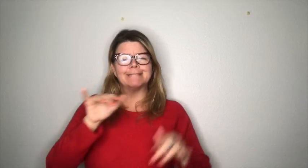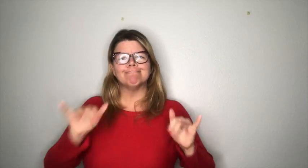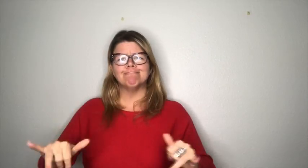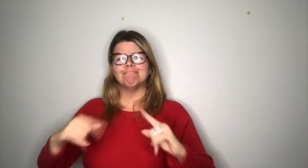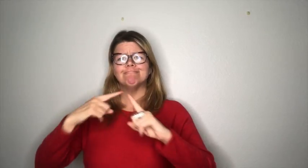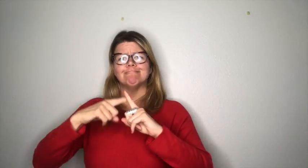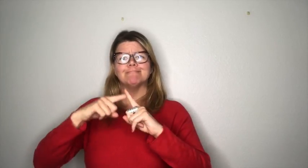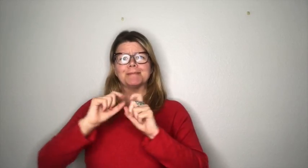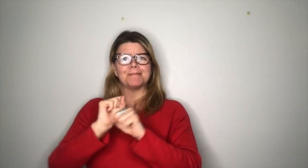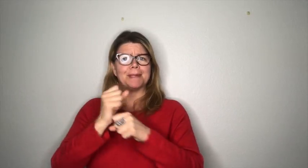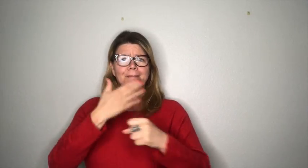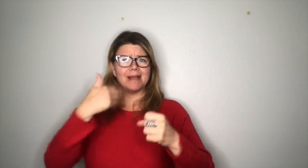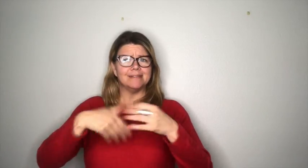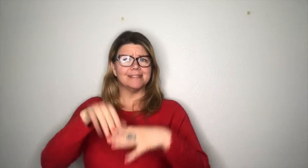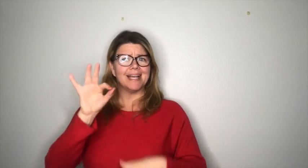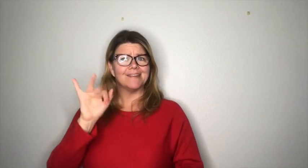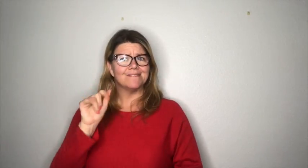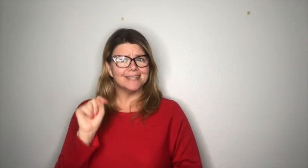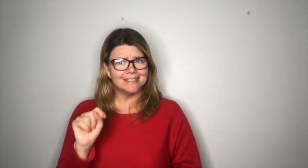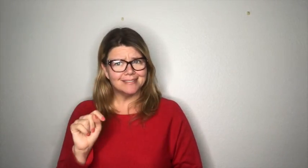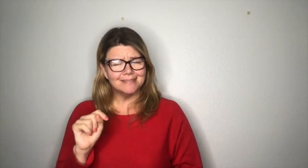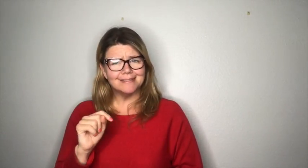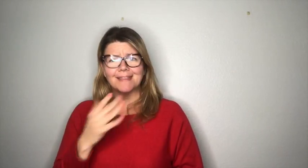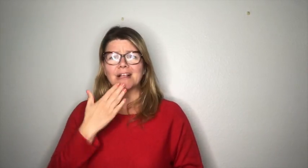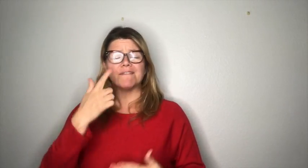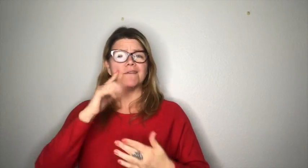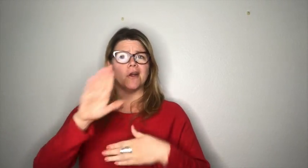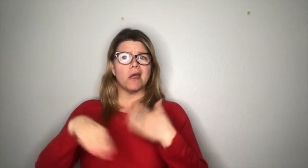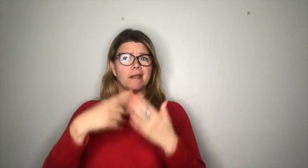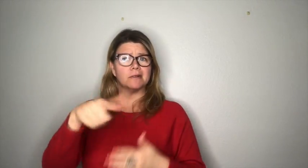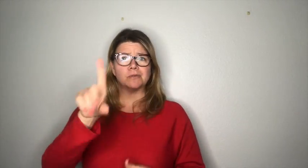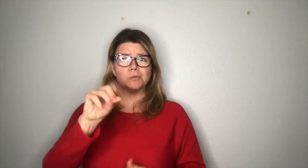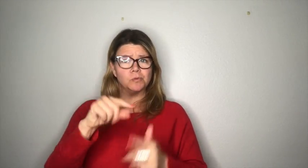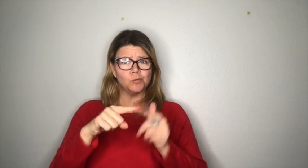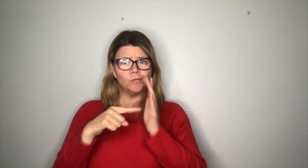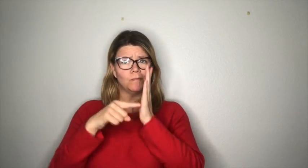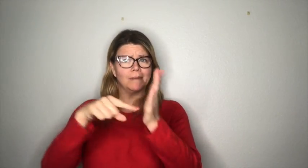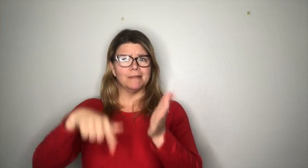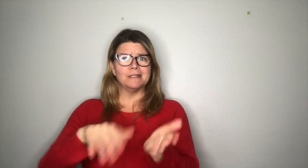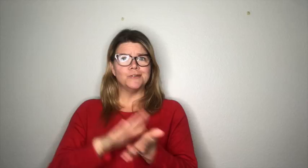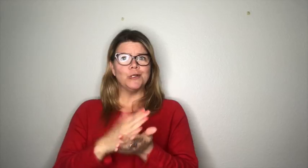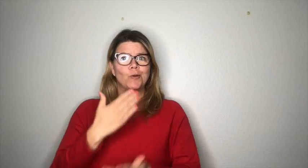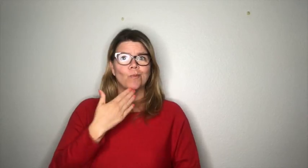always make the best out of it. Thank you for all that you do,